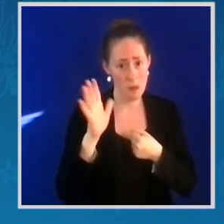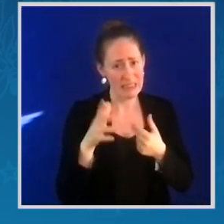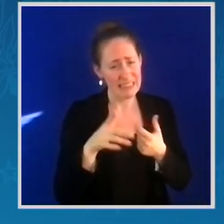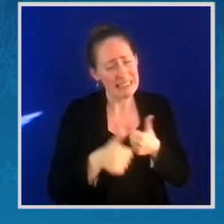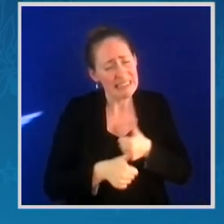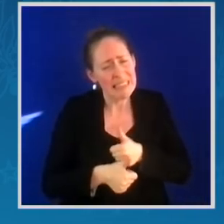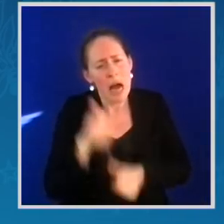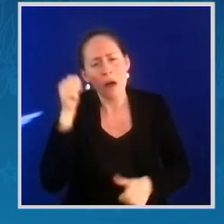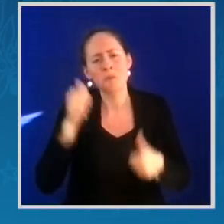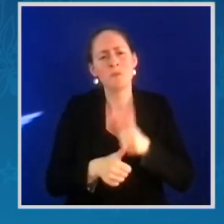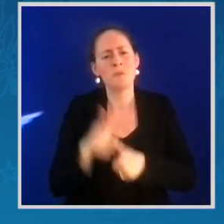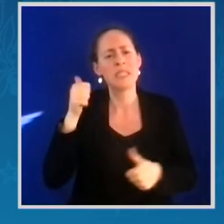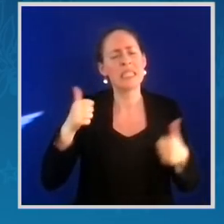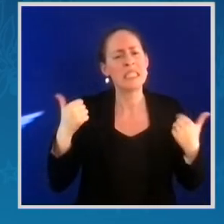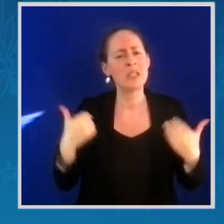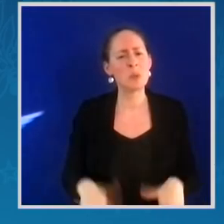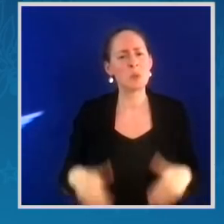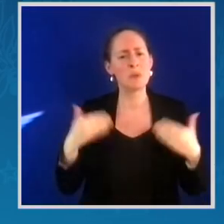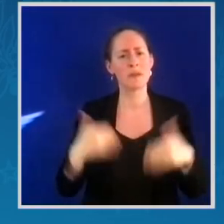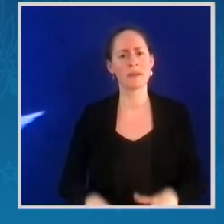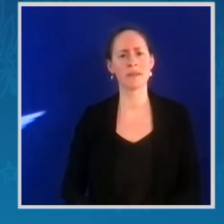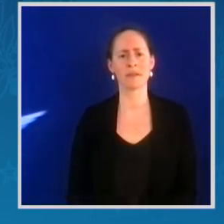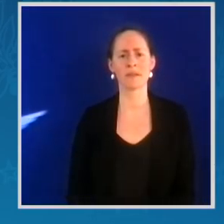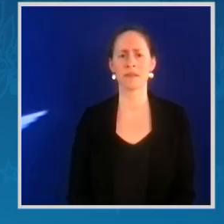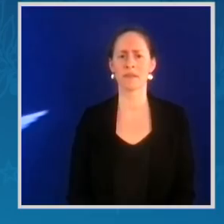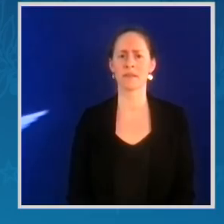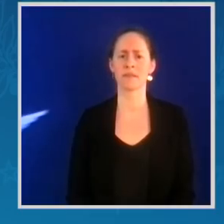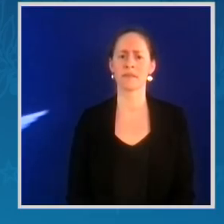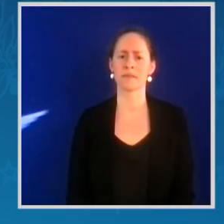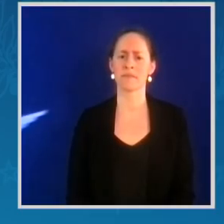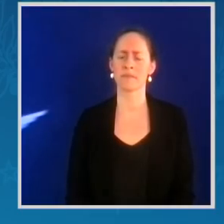And I don't take that lightly. I don't take that lightly.